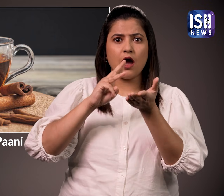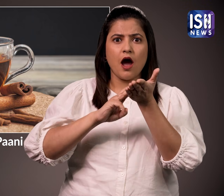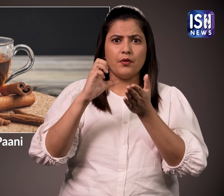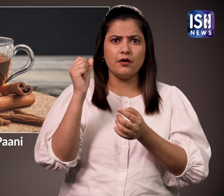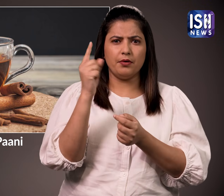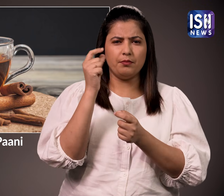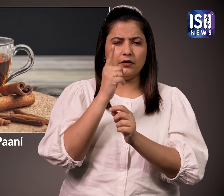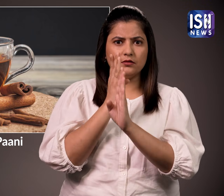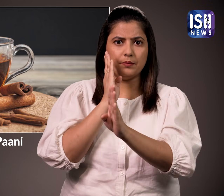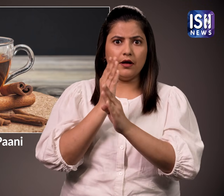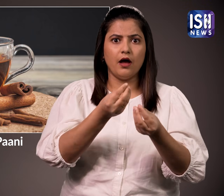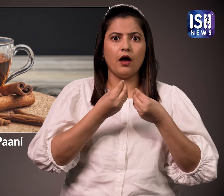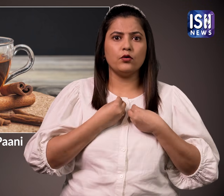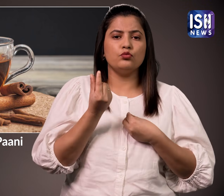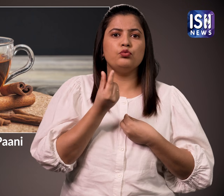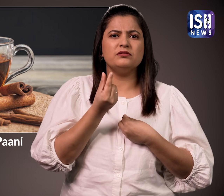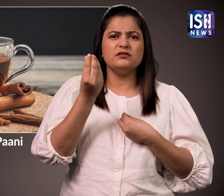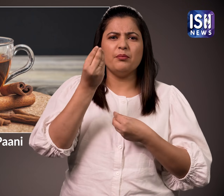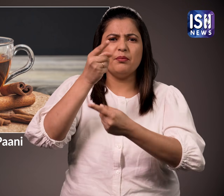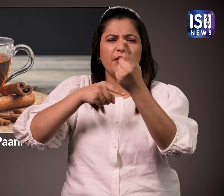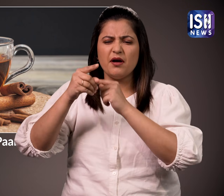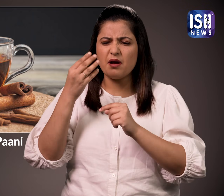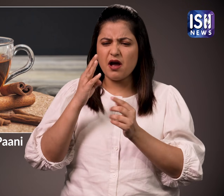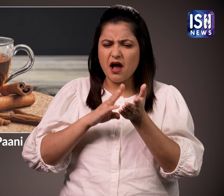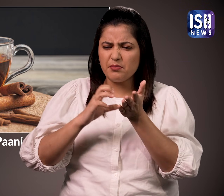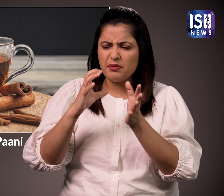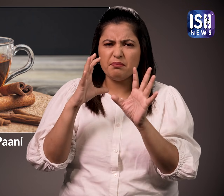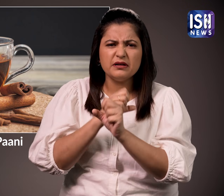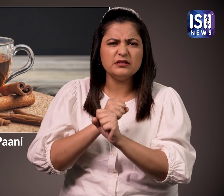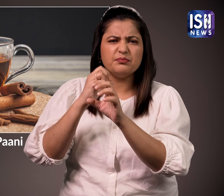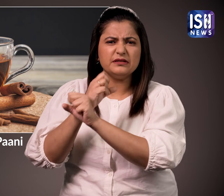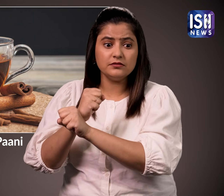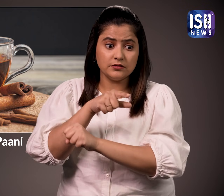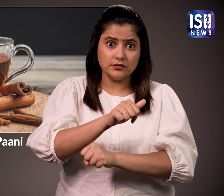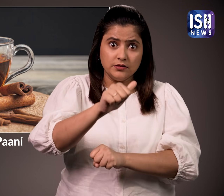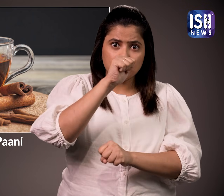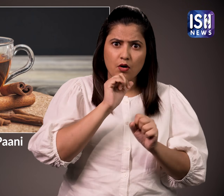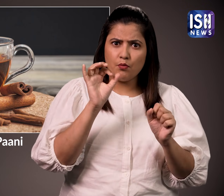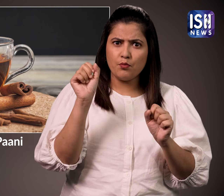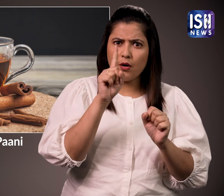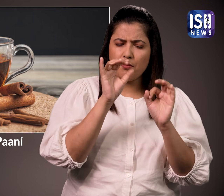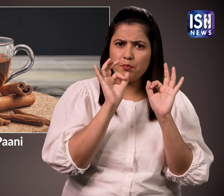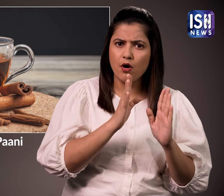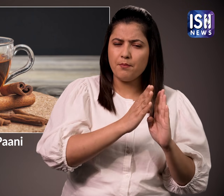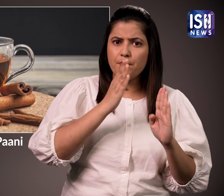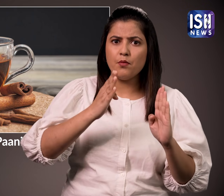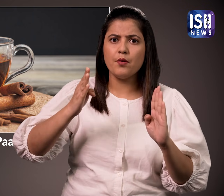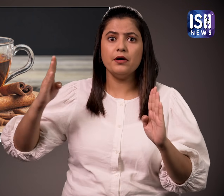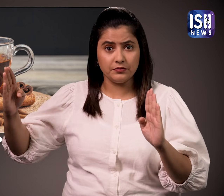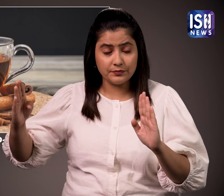then it will help to regulate their periods.